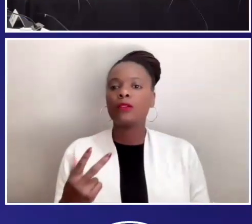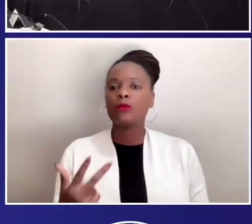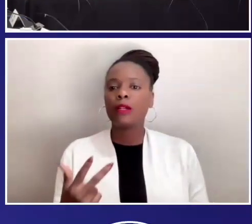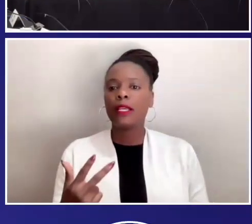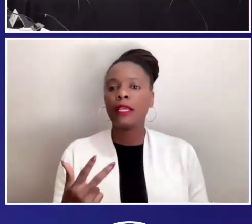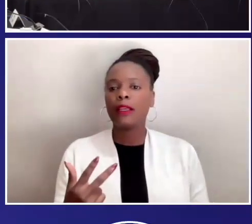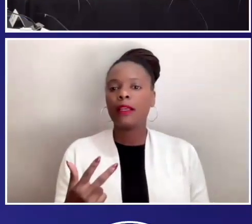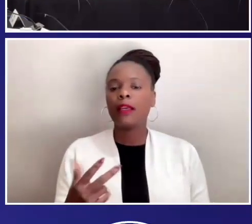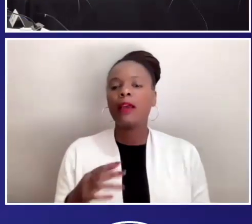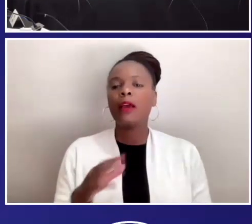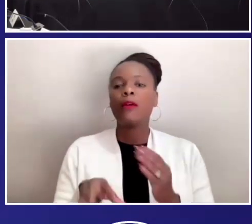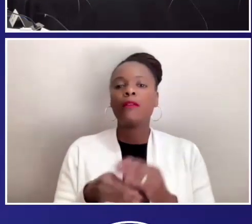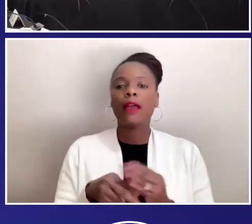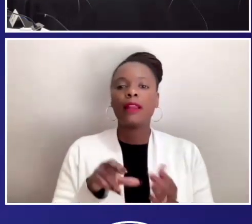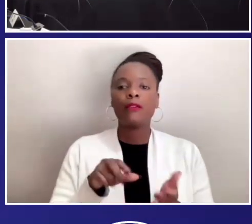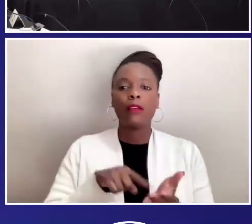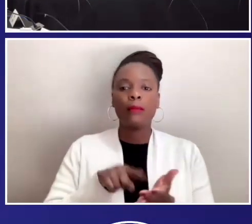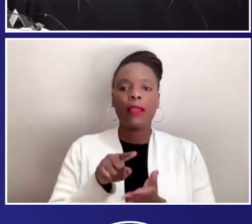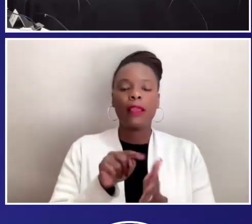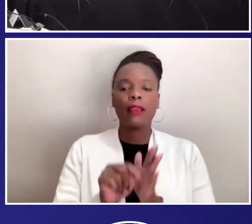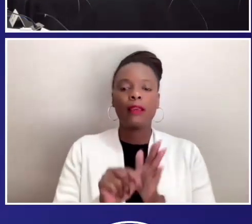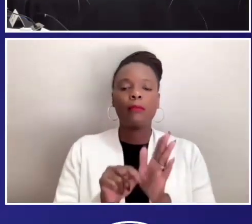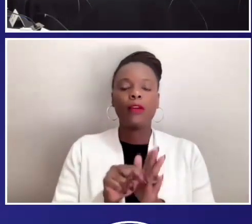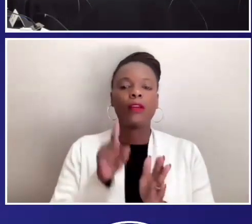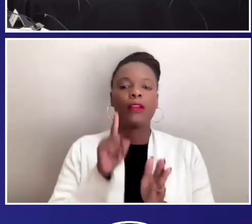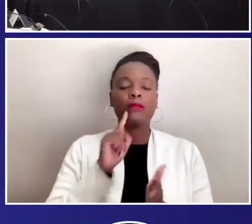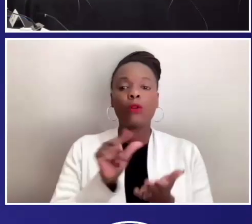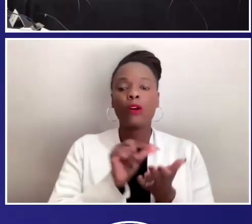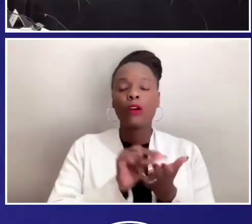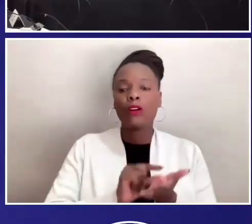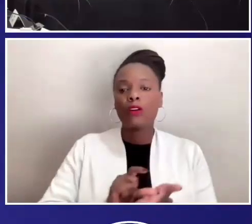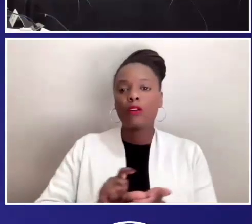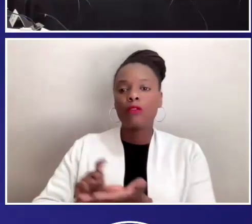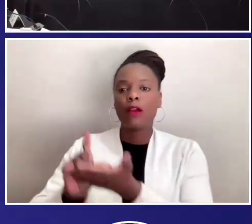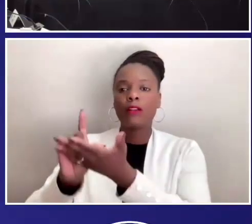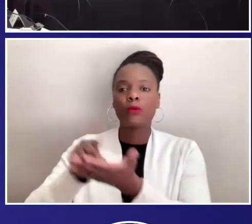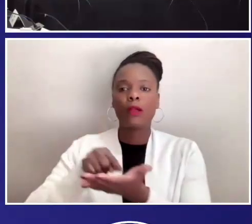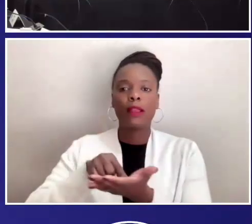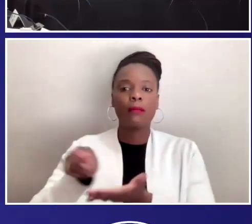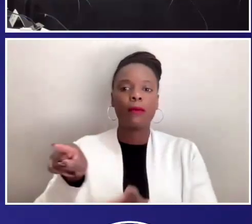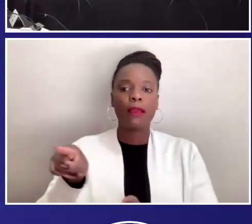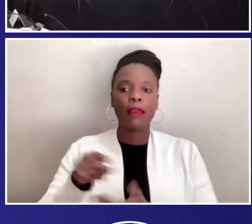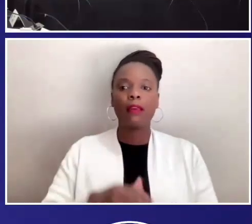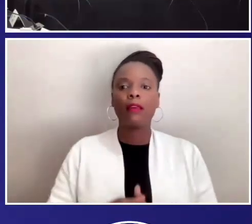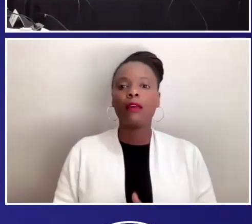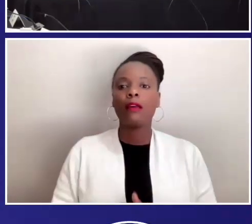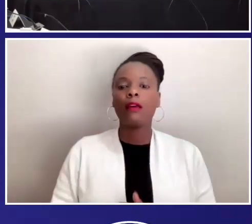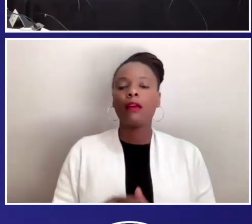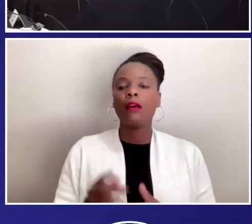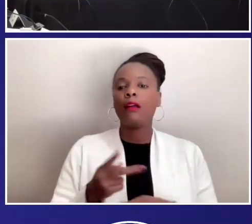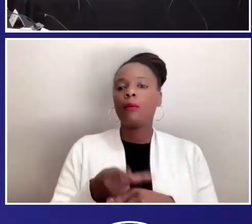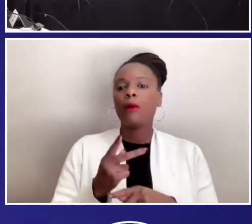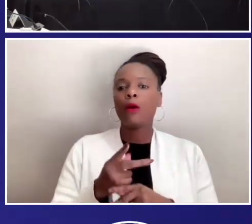For the graduated and these are for loans and these borrowers have not received a Direct Loan on or after July 1,